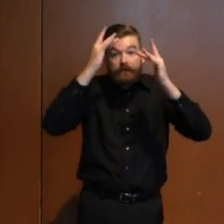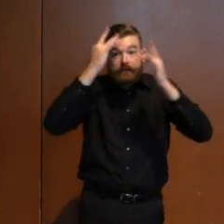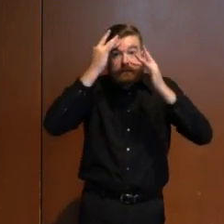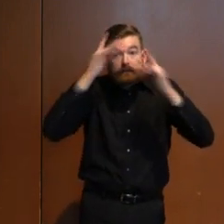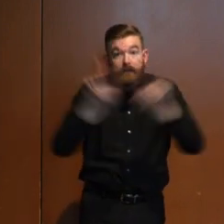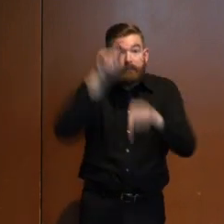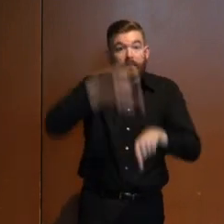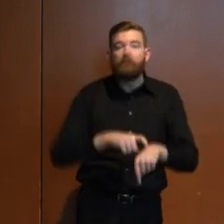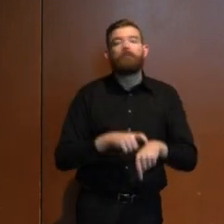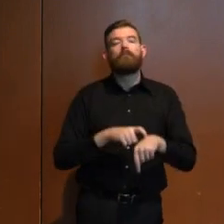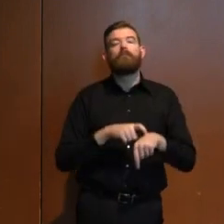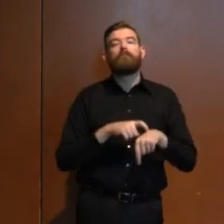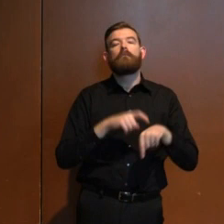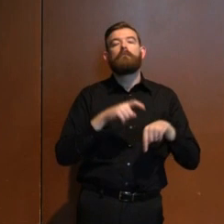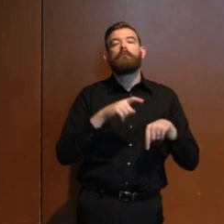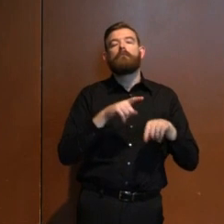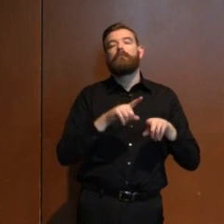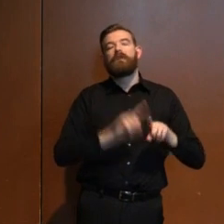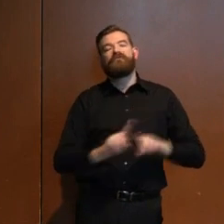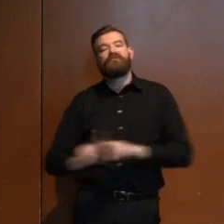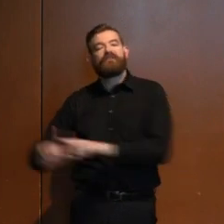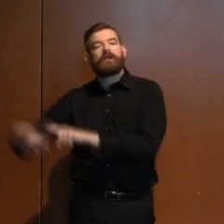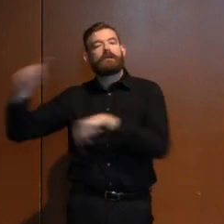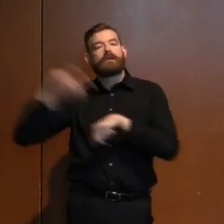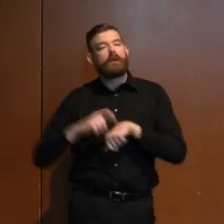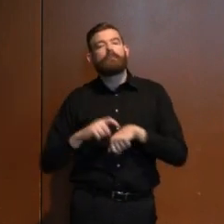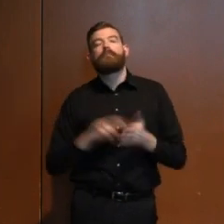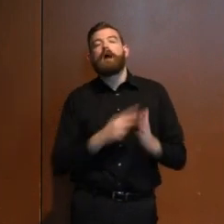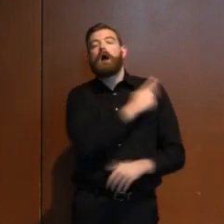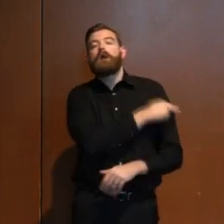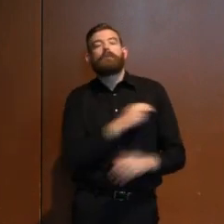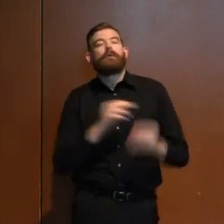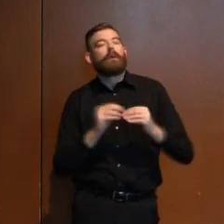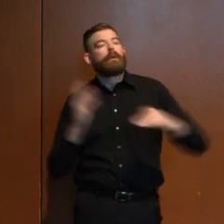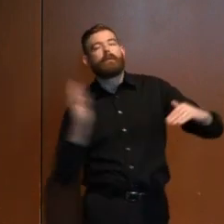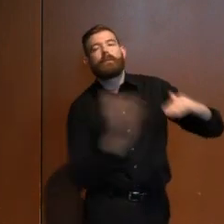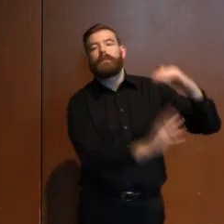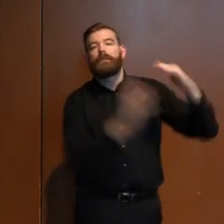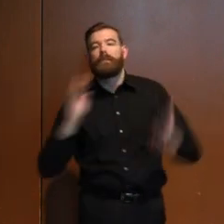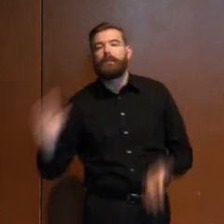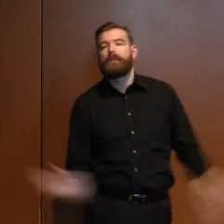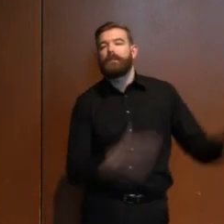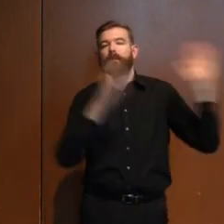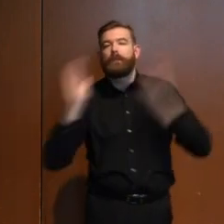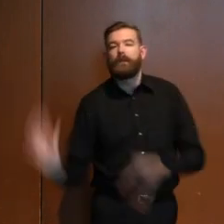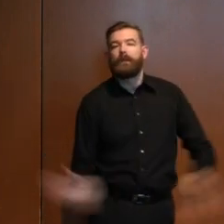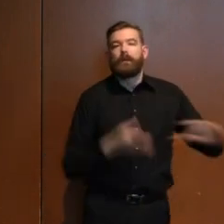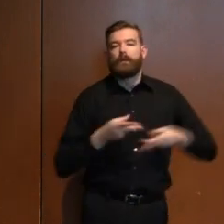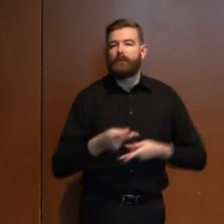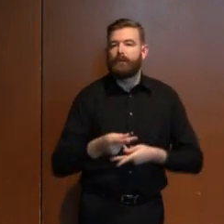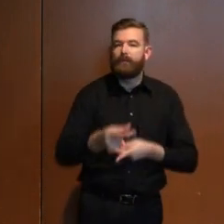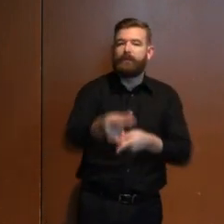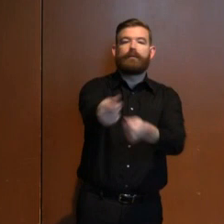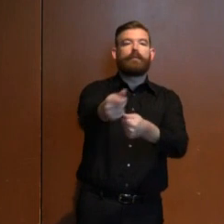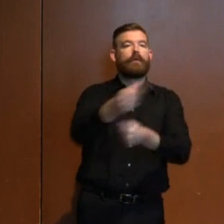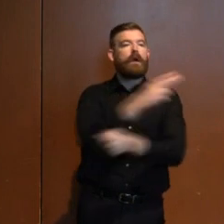CASES THAT THEY WILL SEE. WE'VE ALSO GOT OUR PROJECTED TEMPORARY FIELD HOSPITALS FROM FEMA HERE WHICH PAT WILL SPEAK